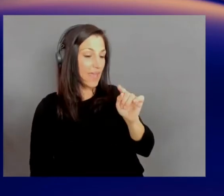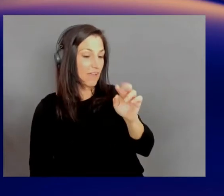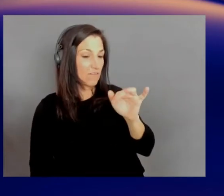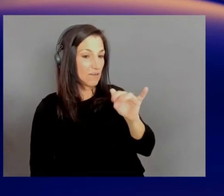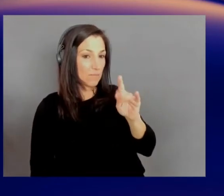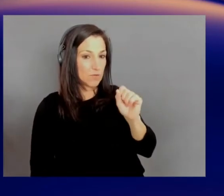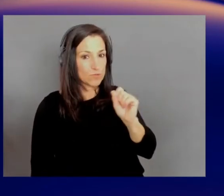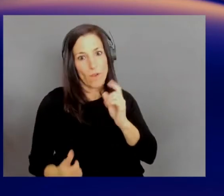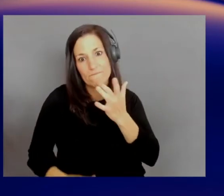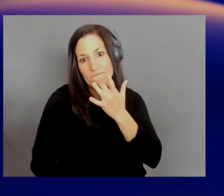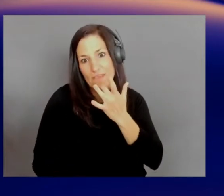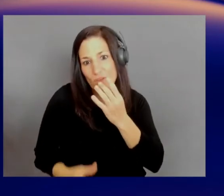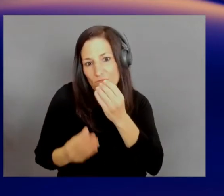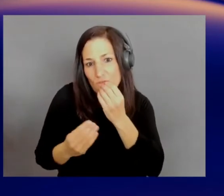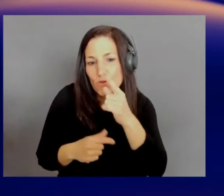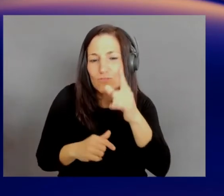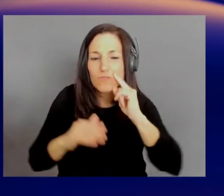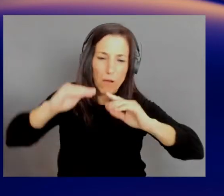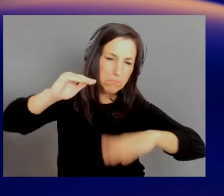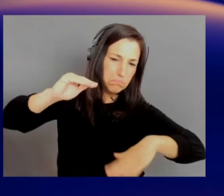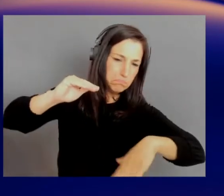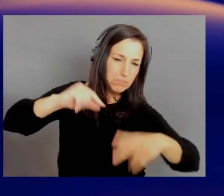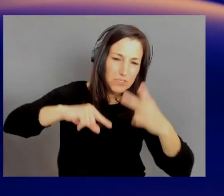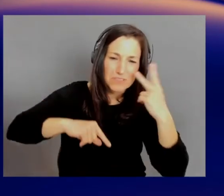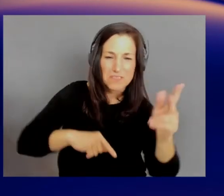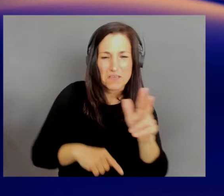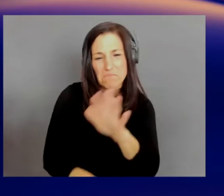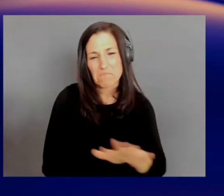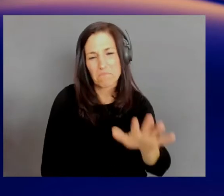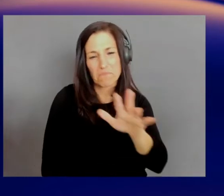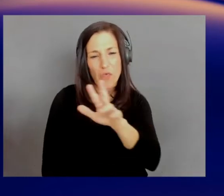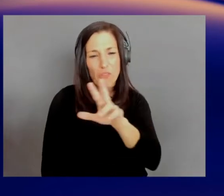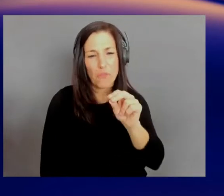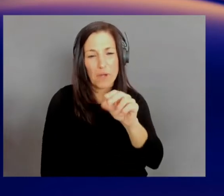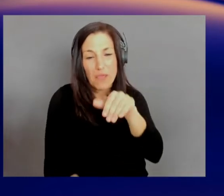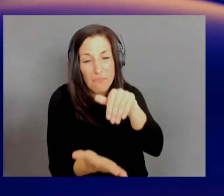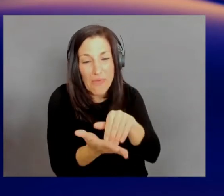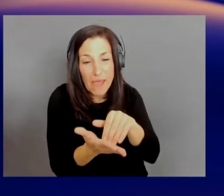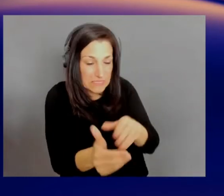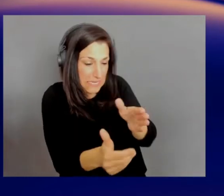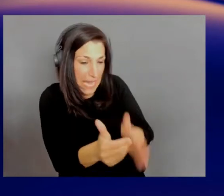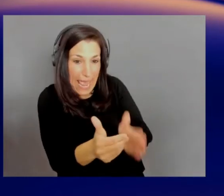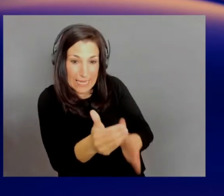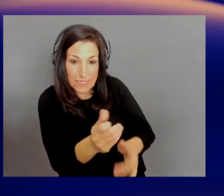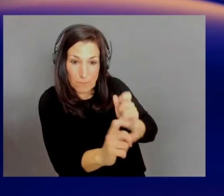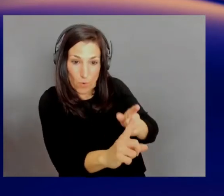I've got roughly 30,000 endpoints. So if I wanted to create a communication,